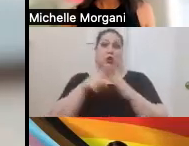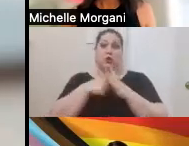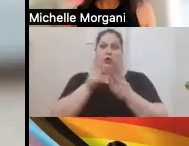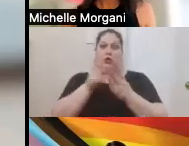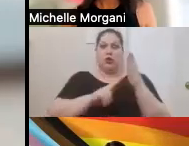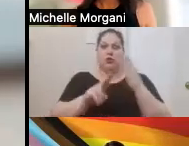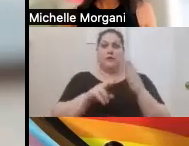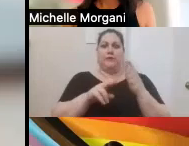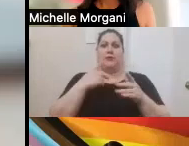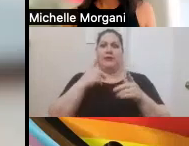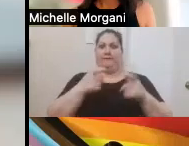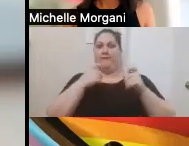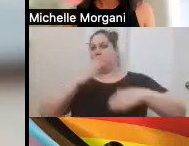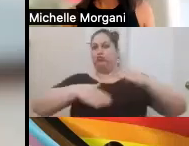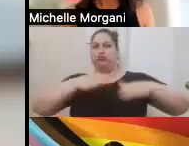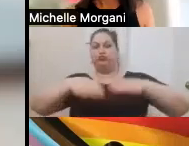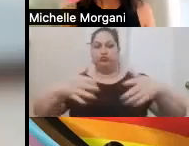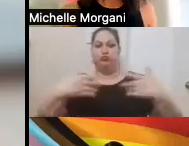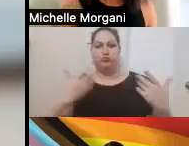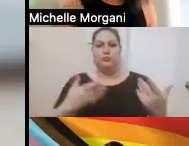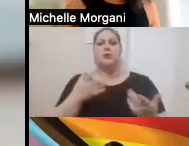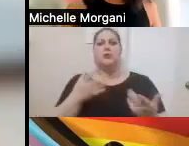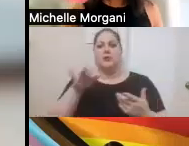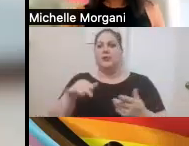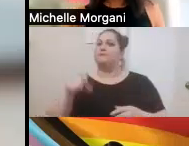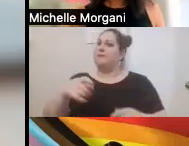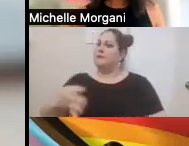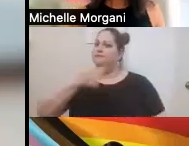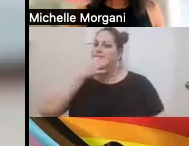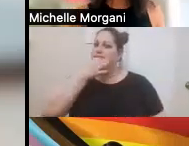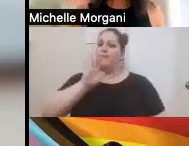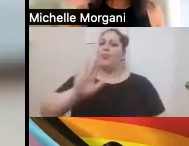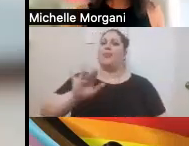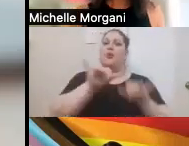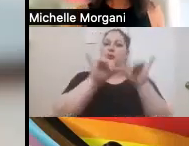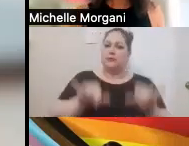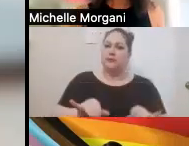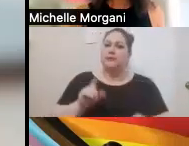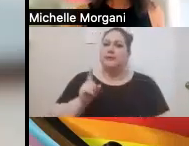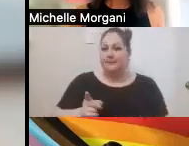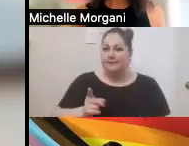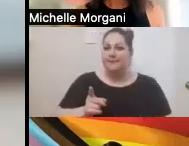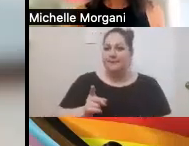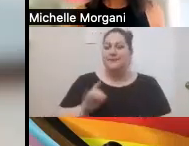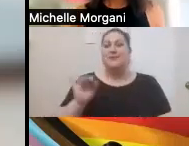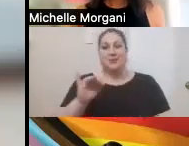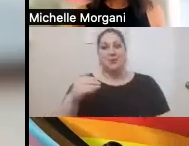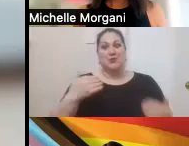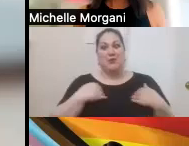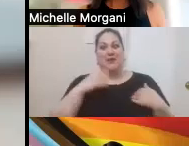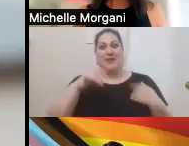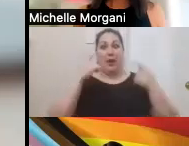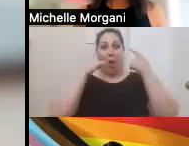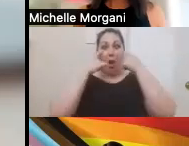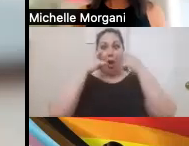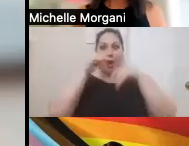to be an expert at their system. And also have those eye muscles built up so that they don't fatigue.